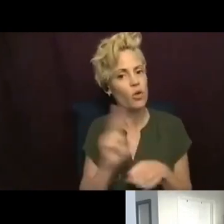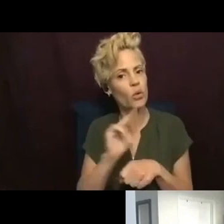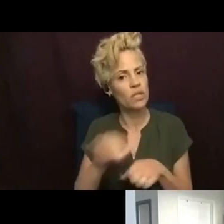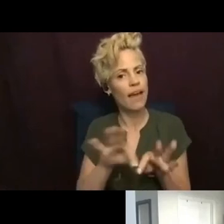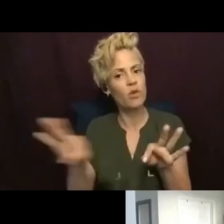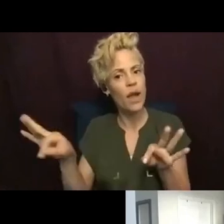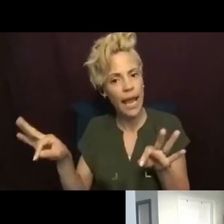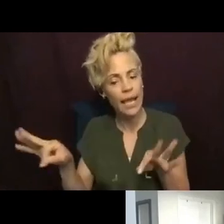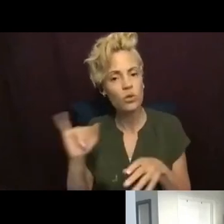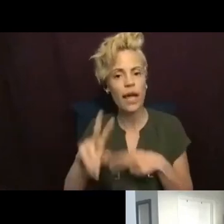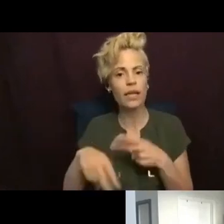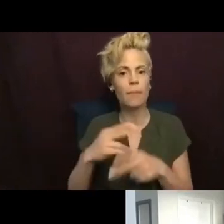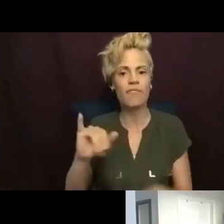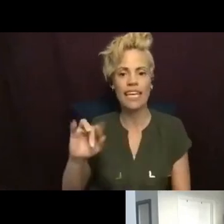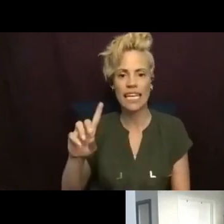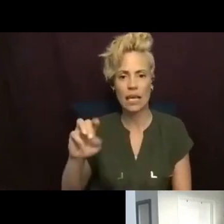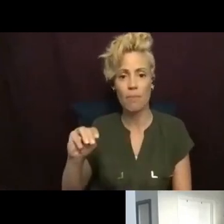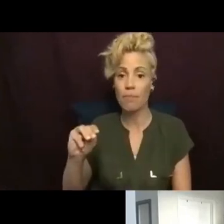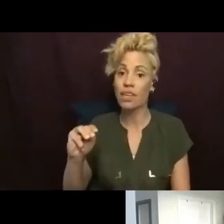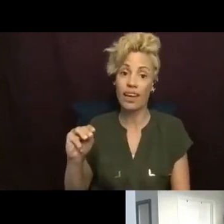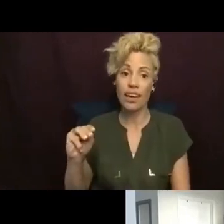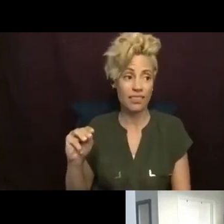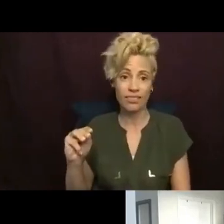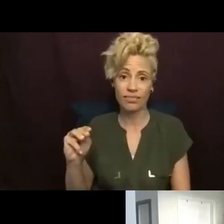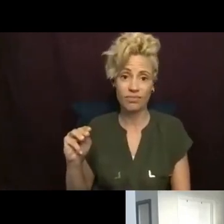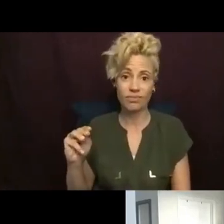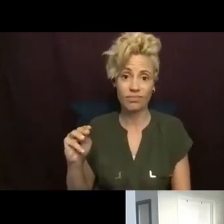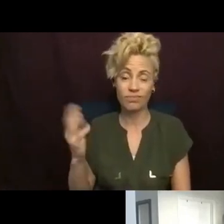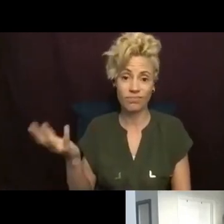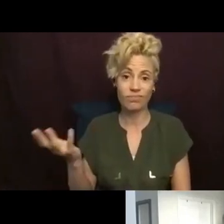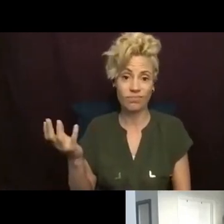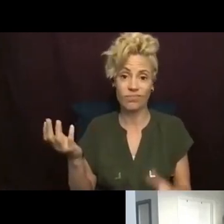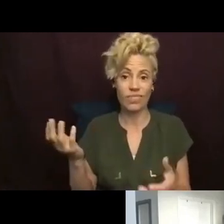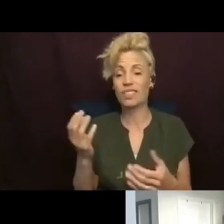because they are as so much of our culture